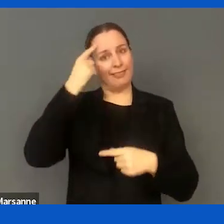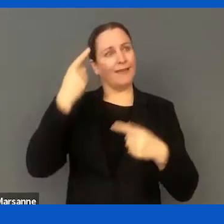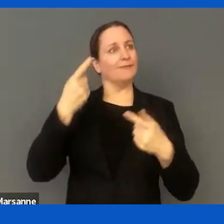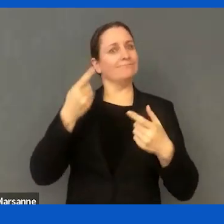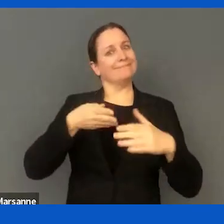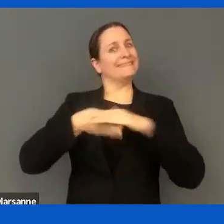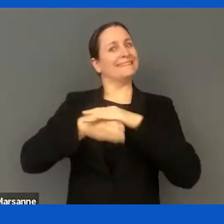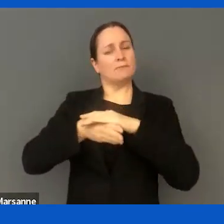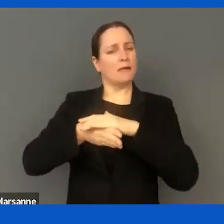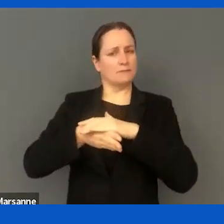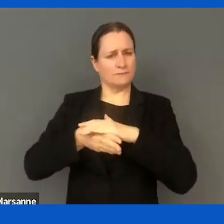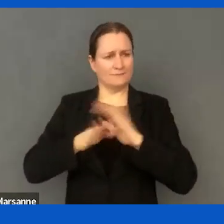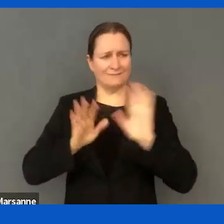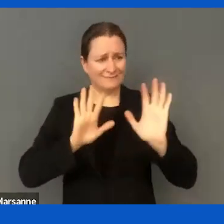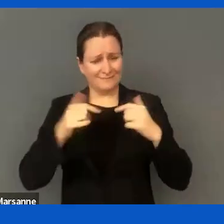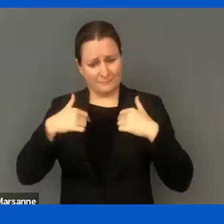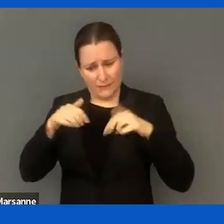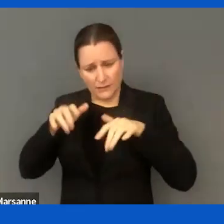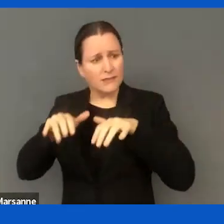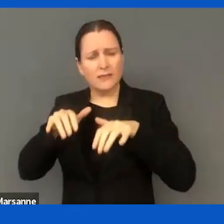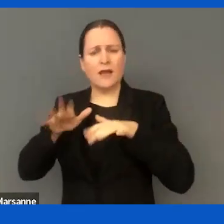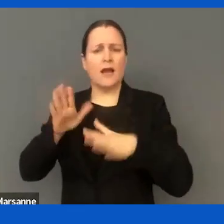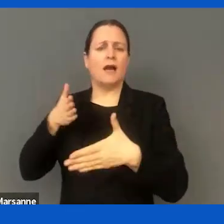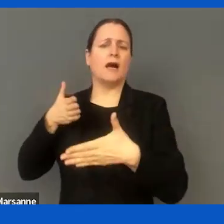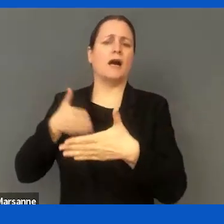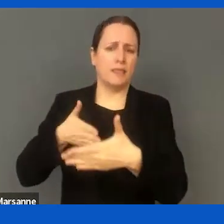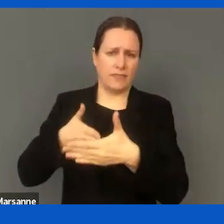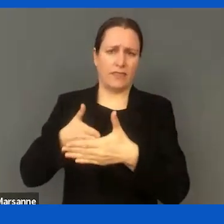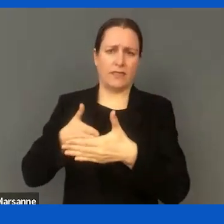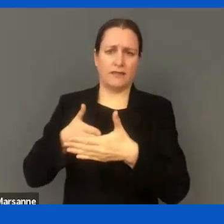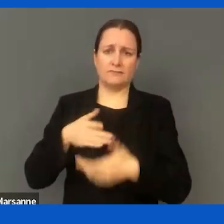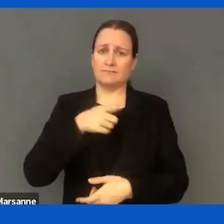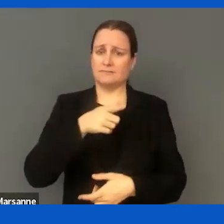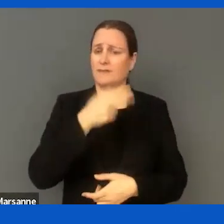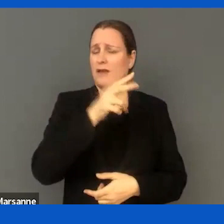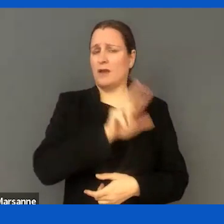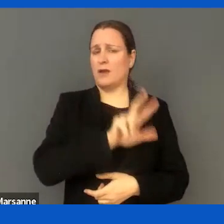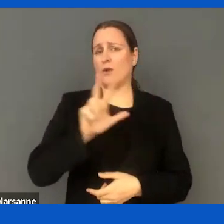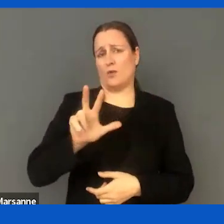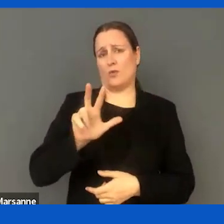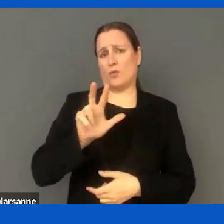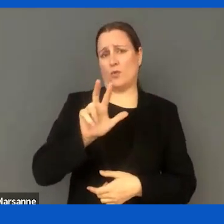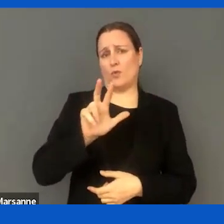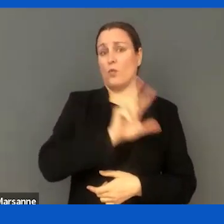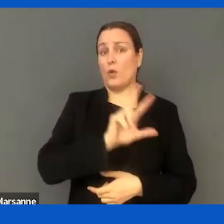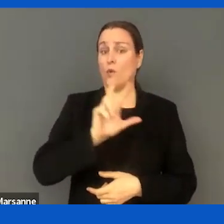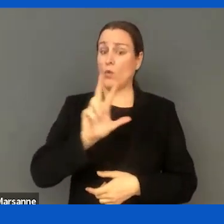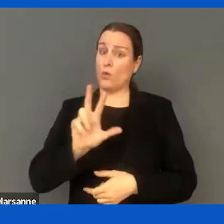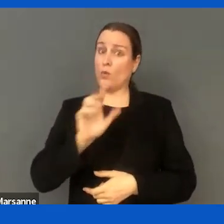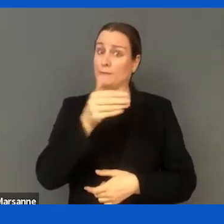The main issue is they don't fix the website, but they put something over the website. The website